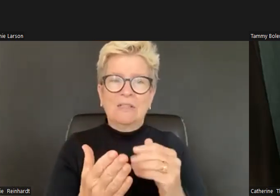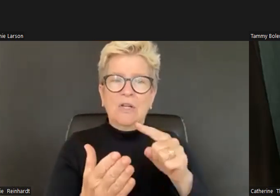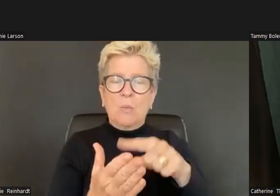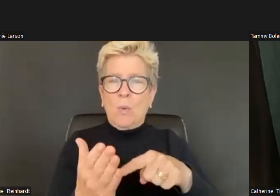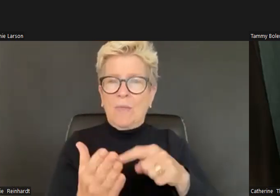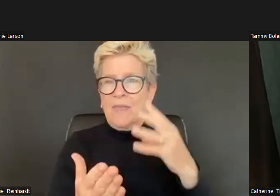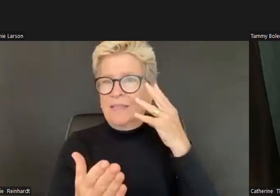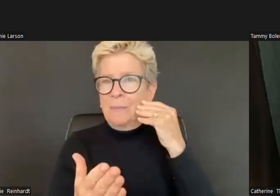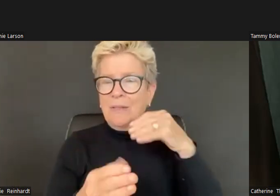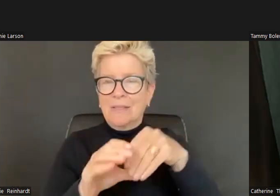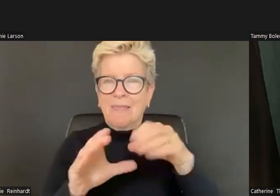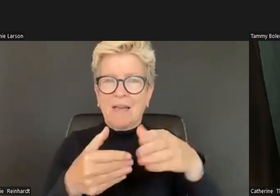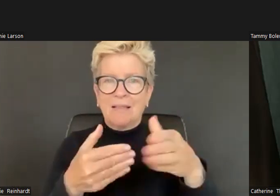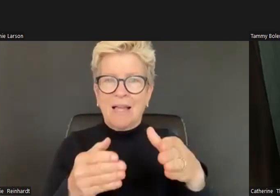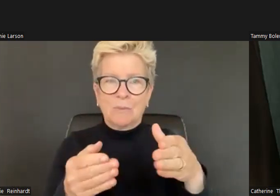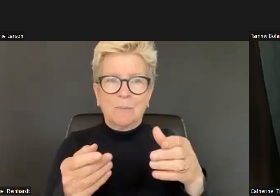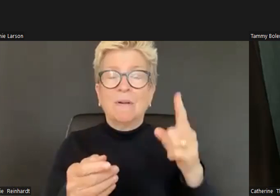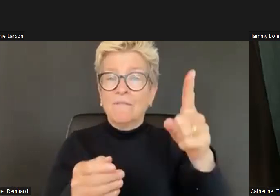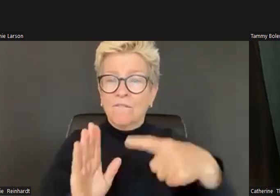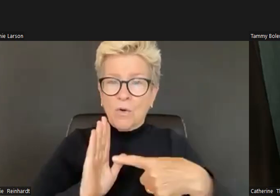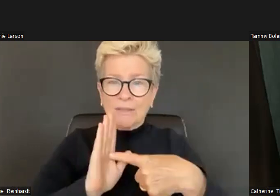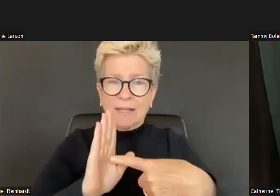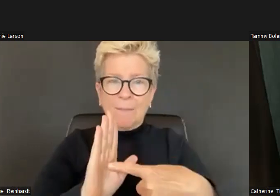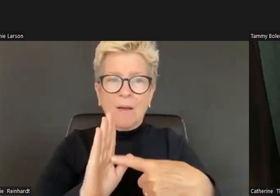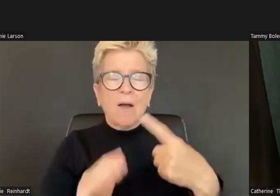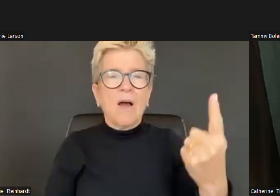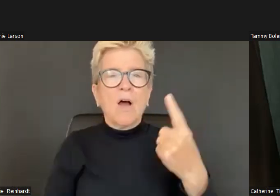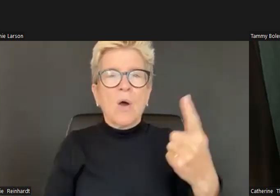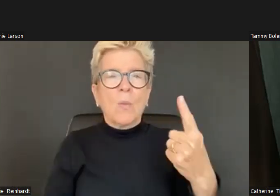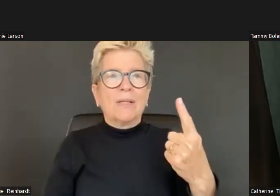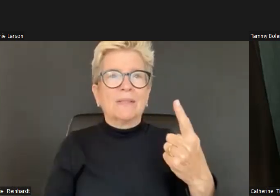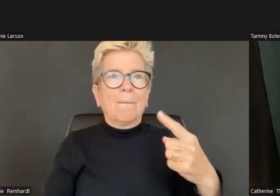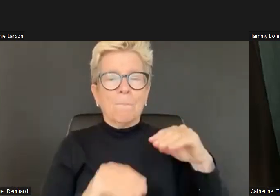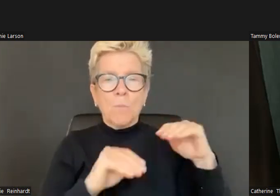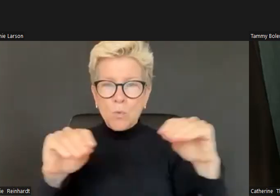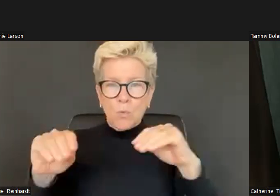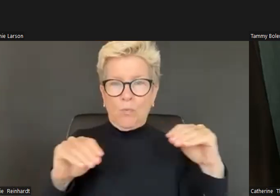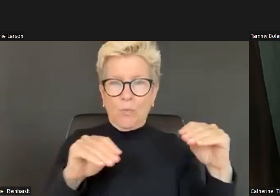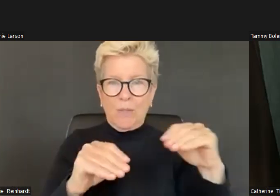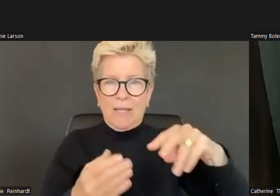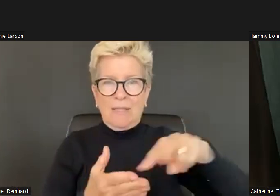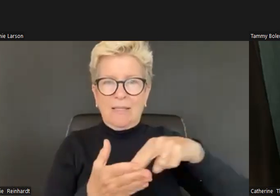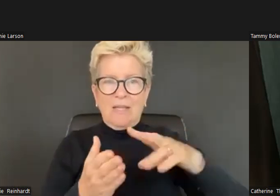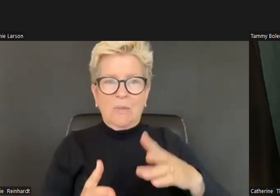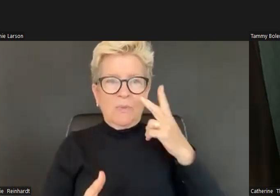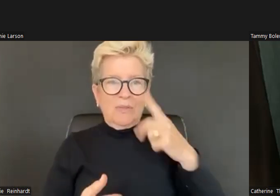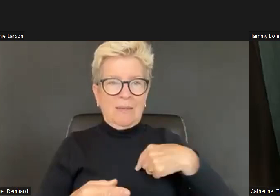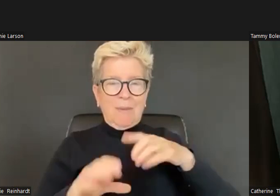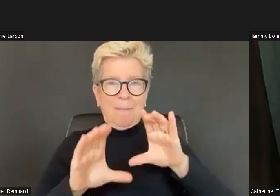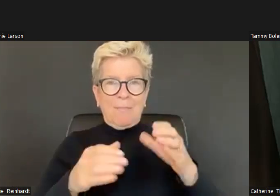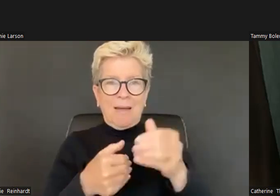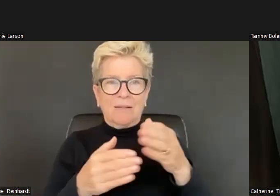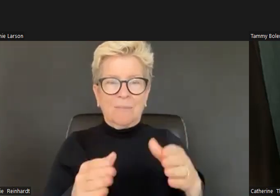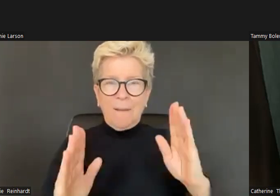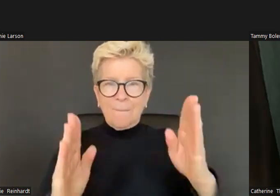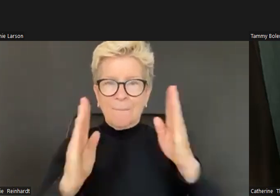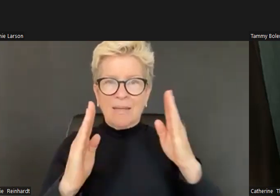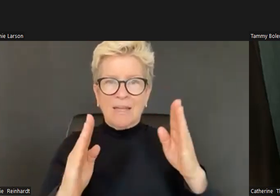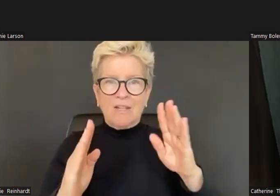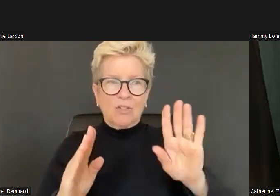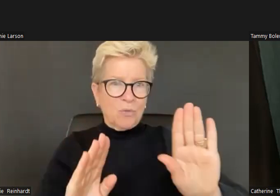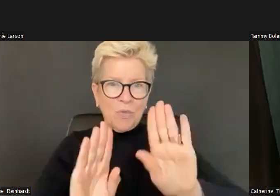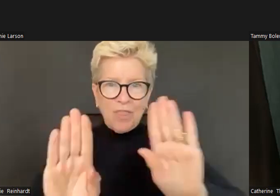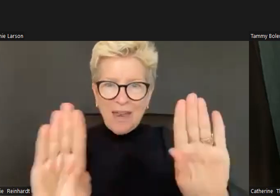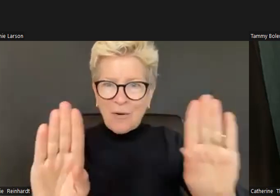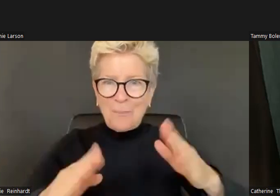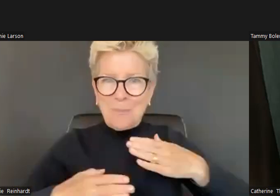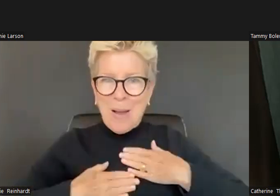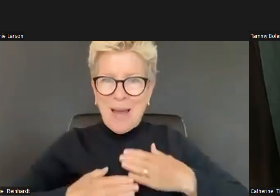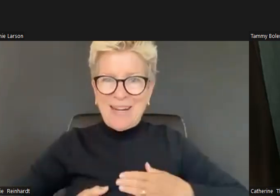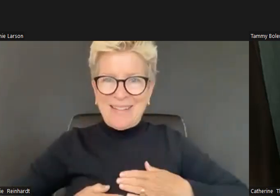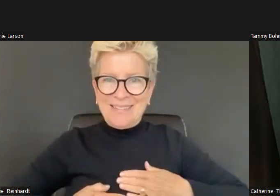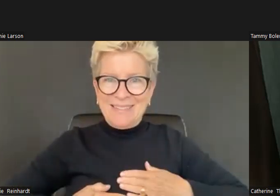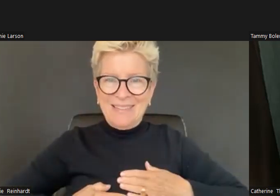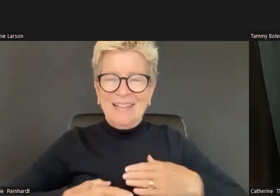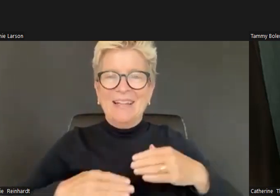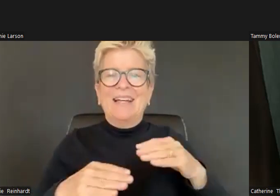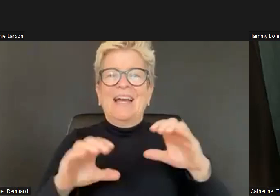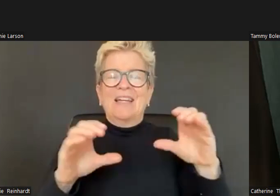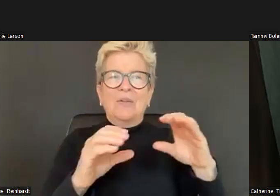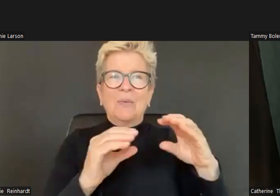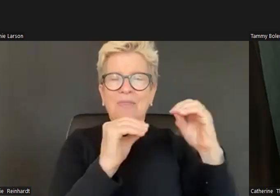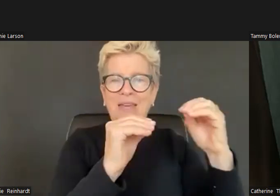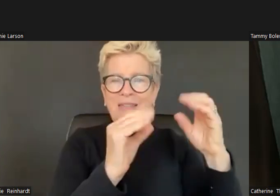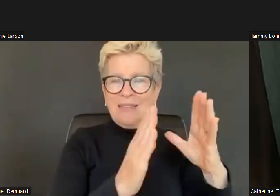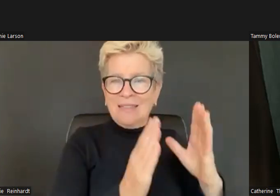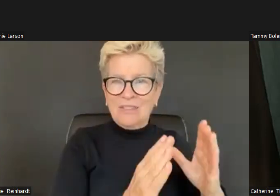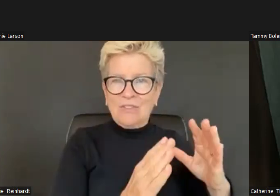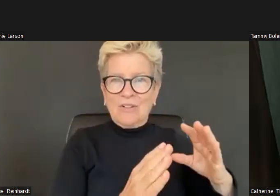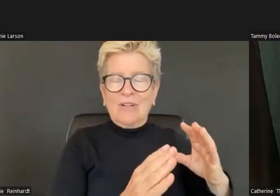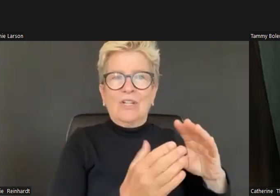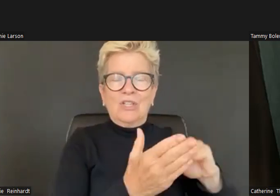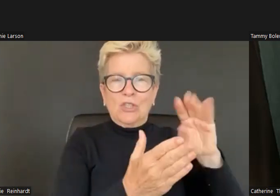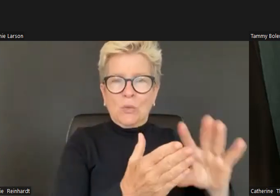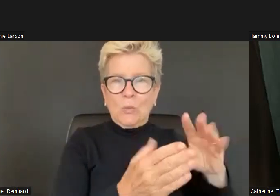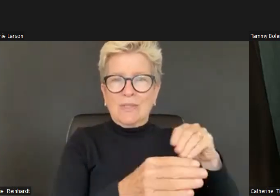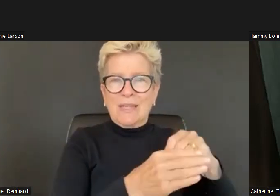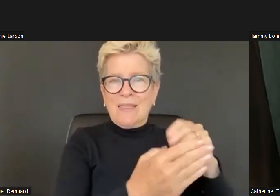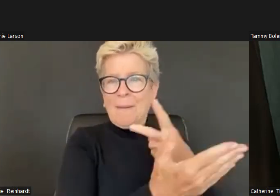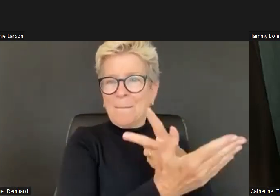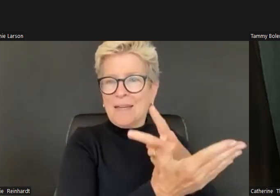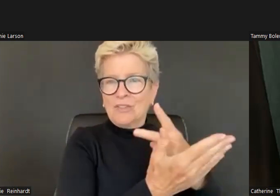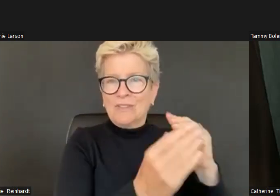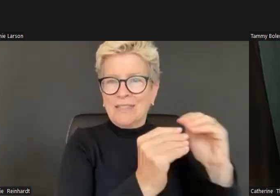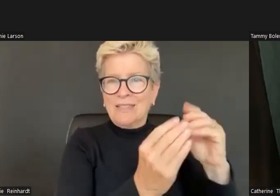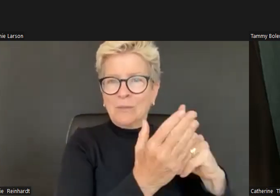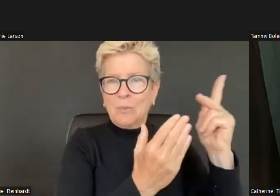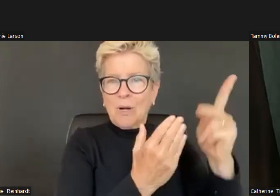And how the lives of the students that are coming into the classroom can flow in and out. The part of the lesson.